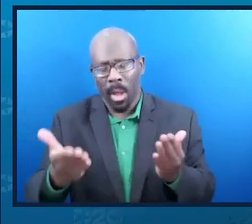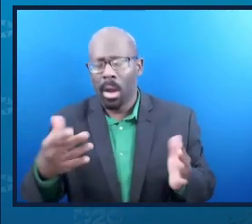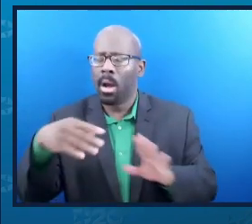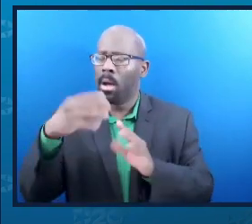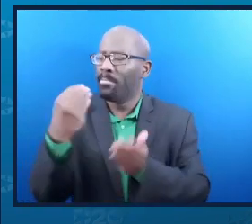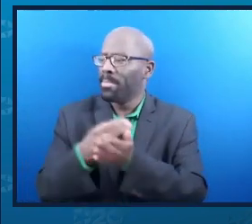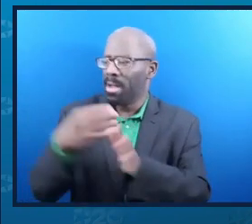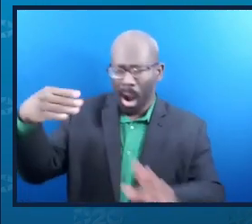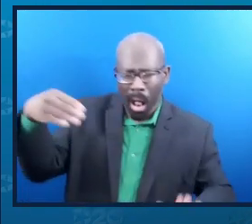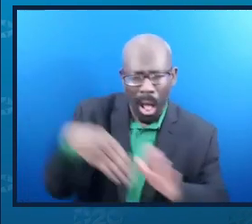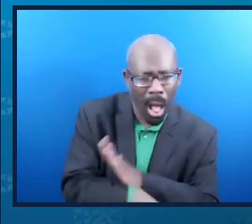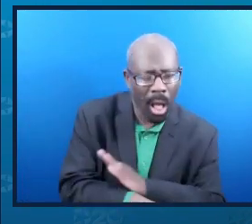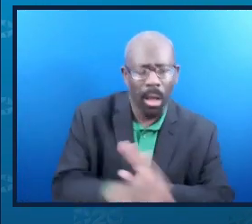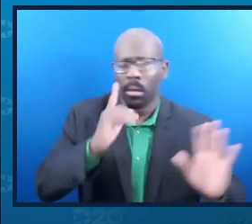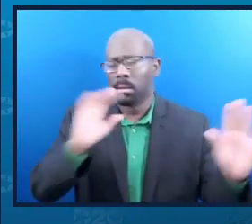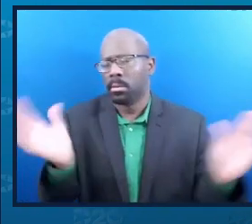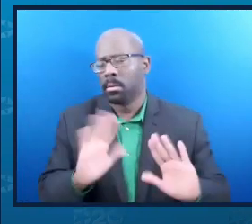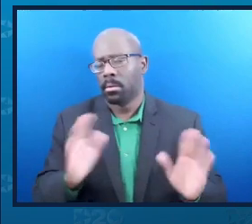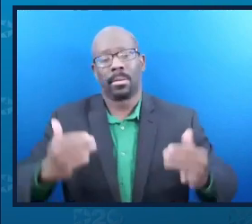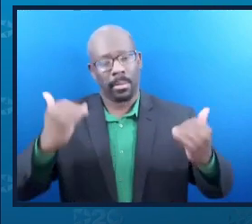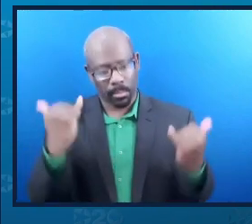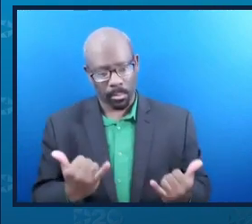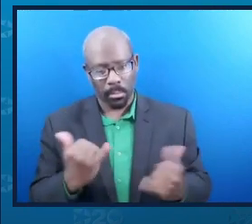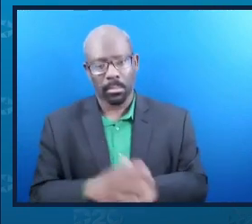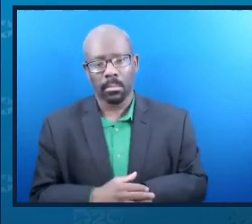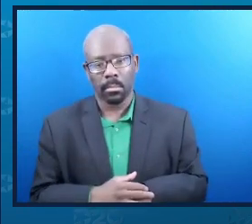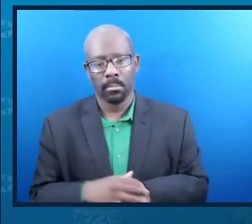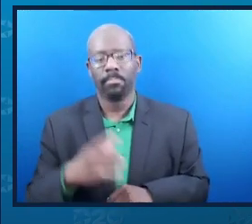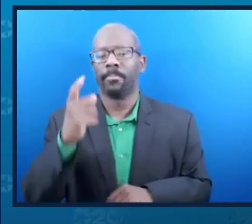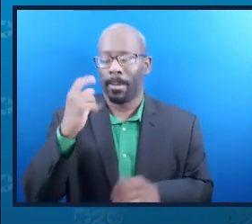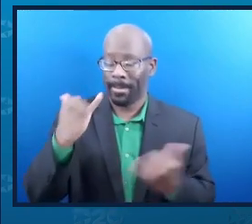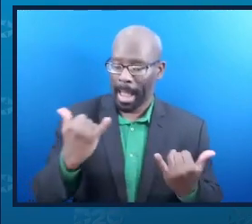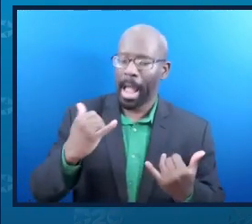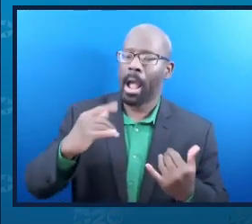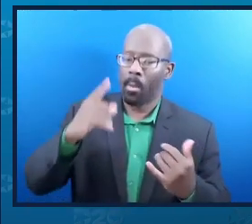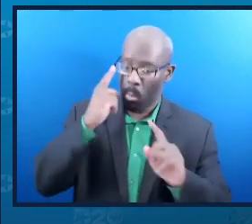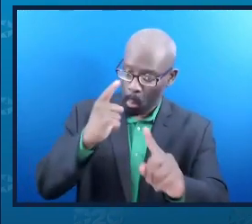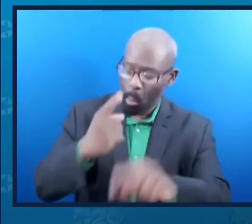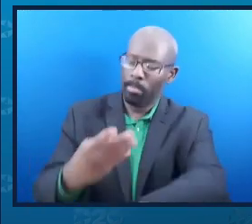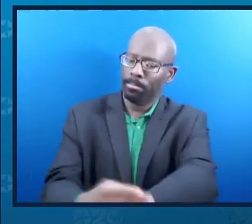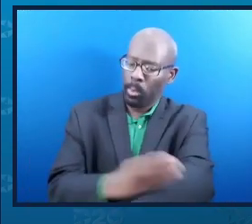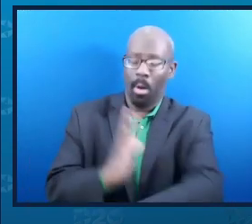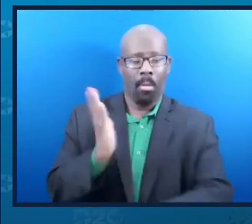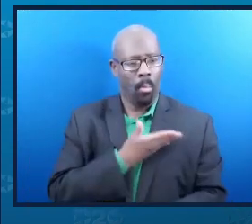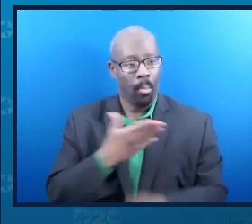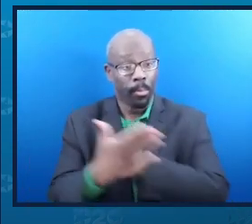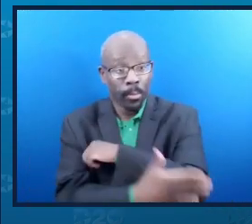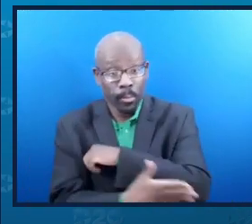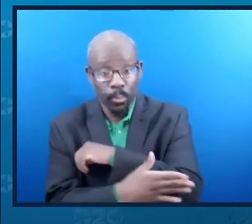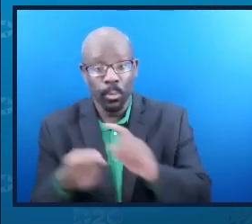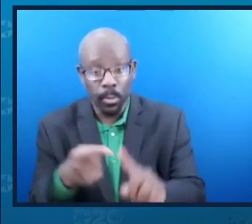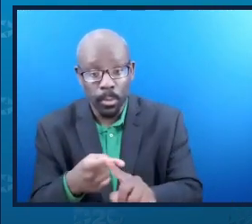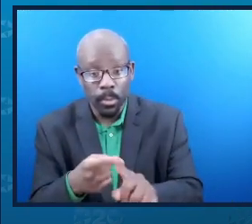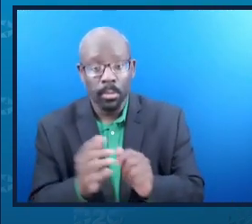WE COME TOGETHER NOW TO LIGHT WAY FORWARD FOR OUR COUNTRY. THE WAY SITE.